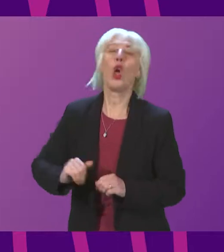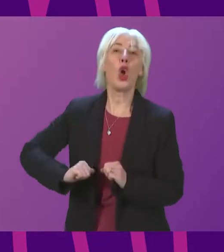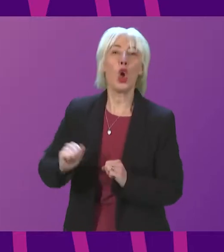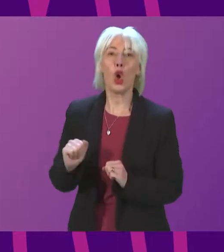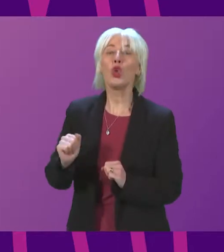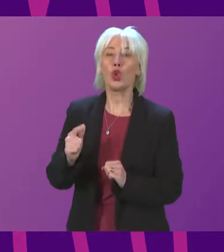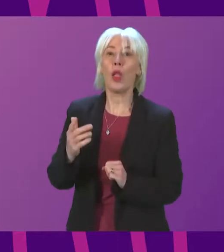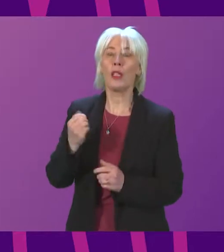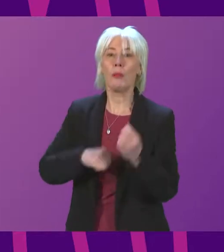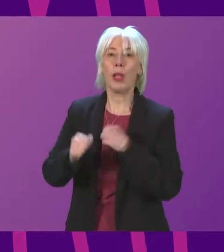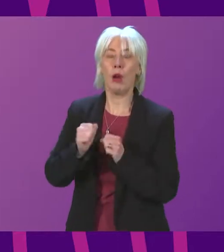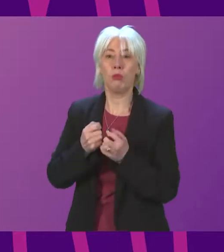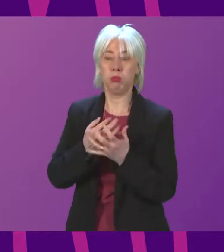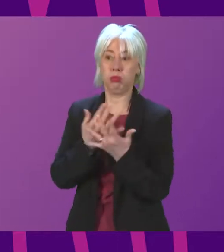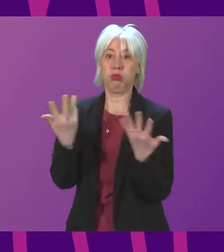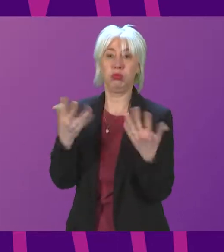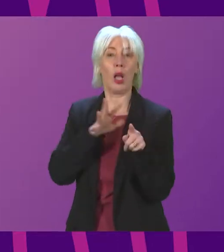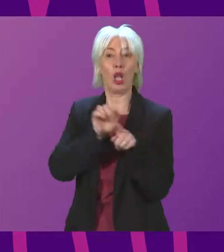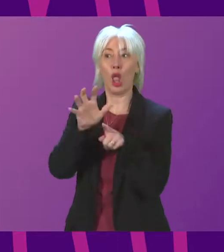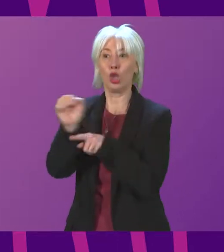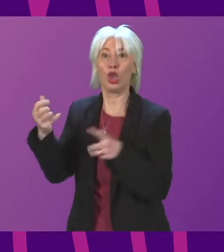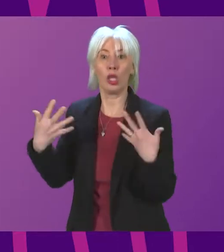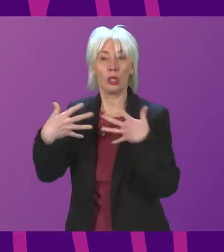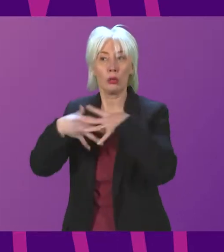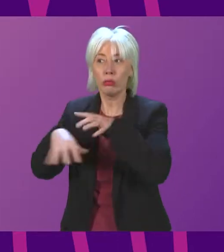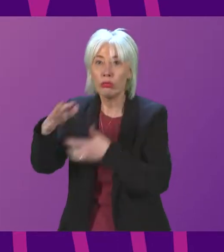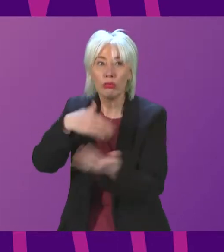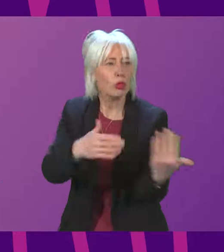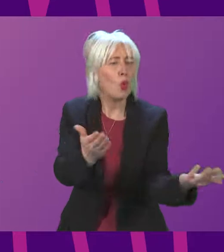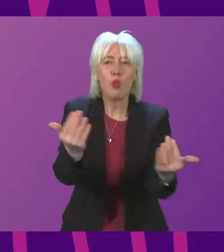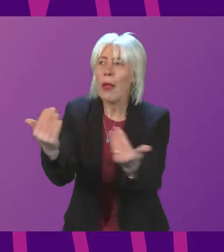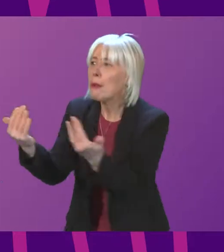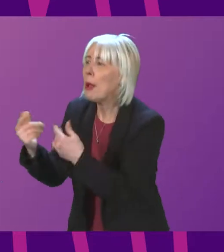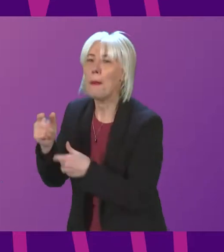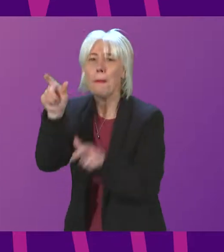an intercultural country that welcomes people from different parts of the world